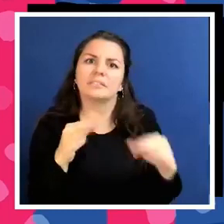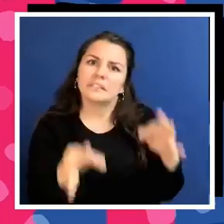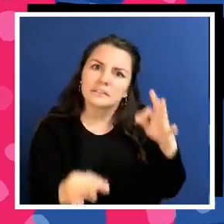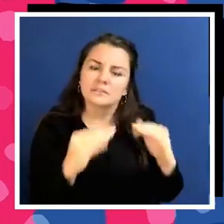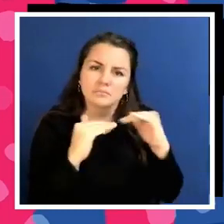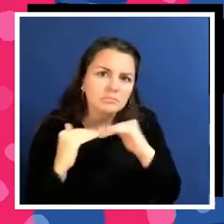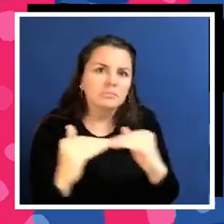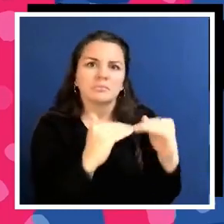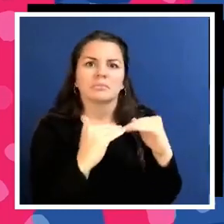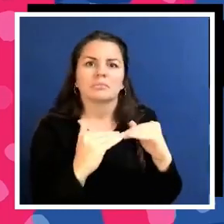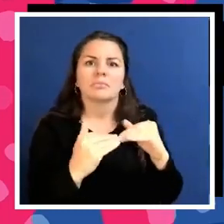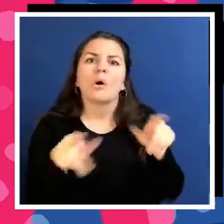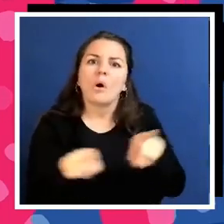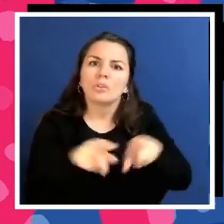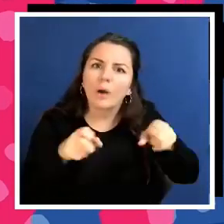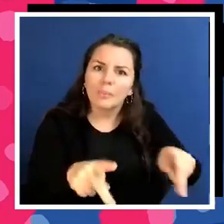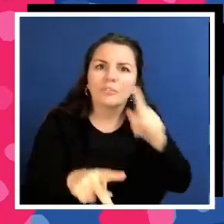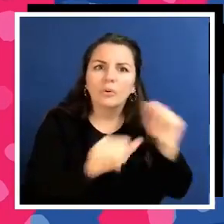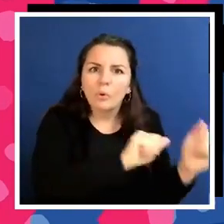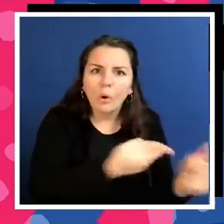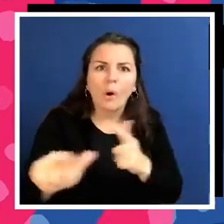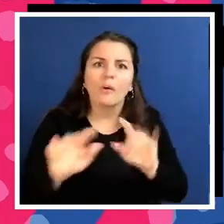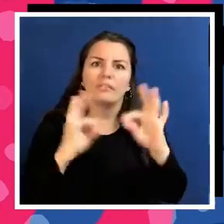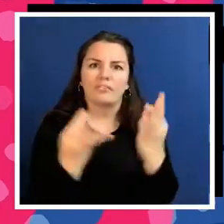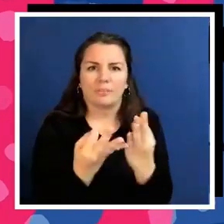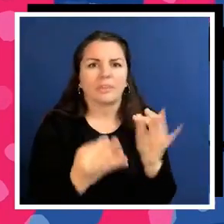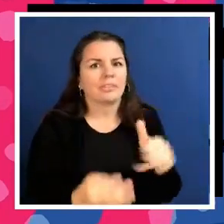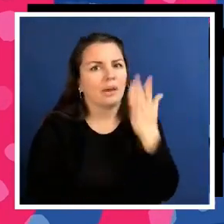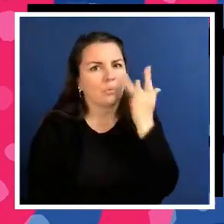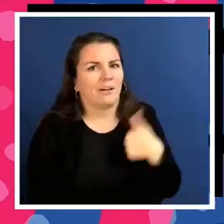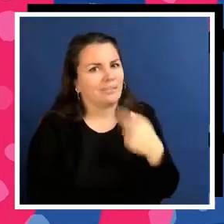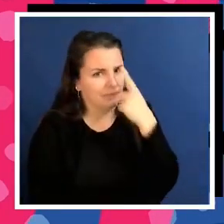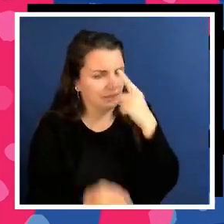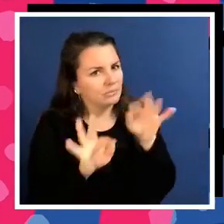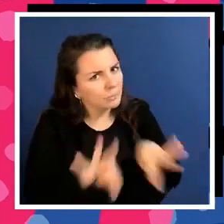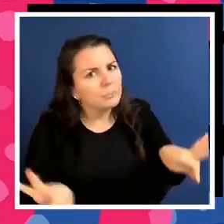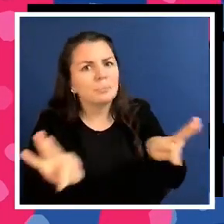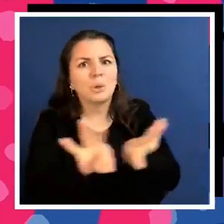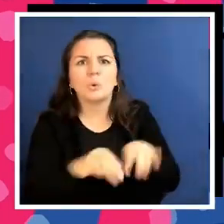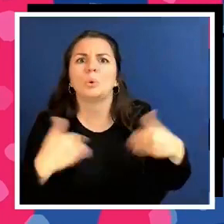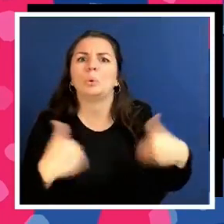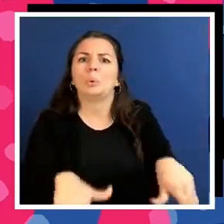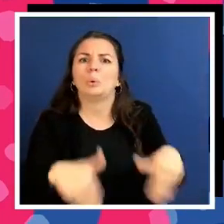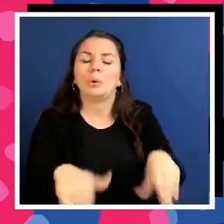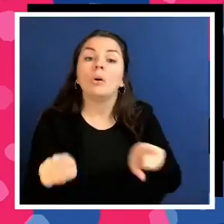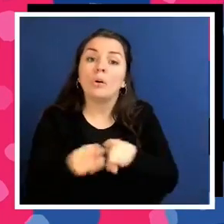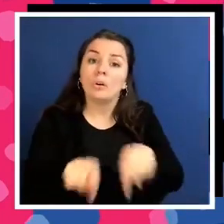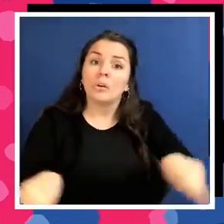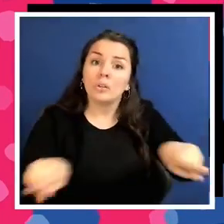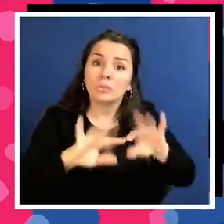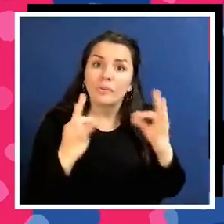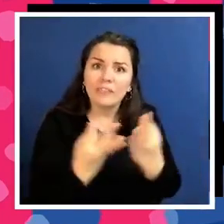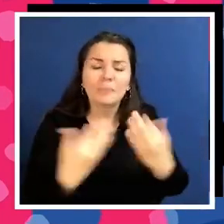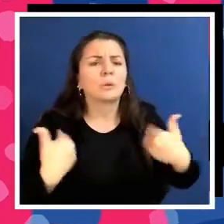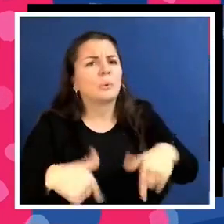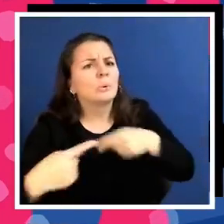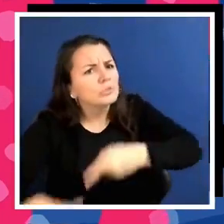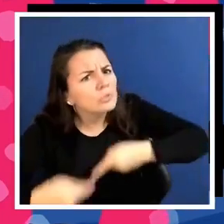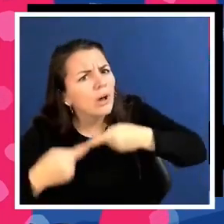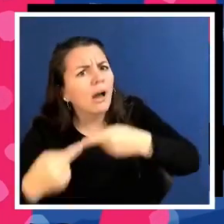WHAT WE HAVE TO DO HERE, THIS IS AN OPPORTUNITY TO MANUFACTURE SOME EQUALITY.